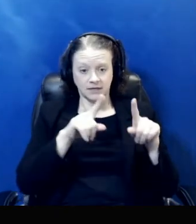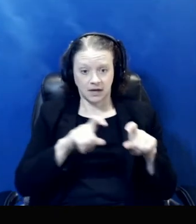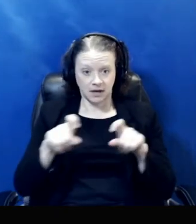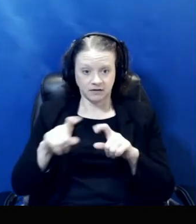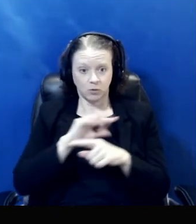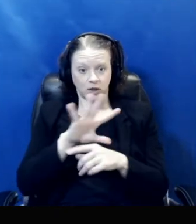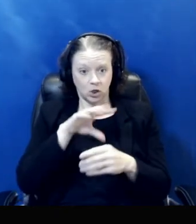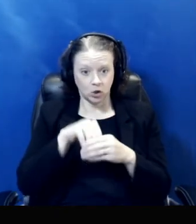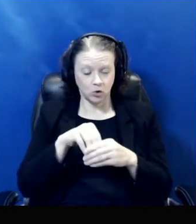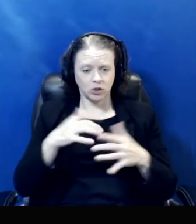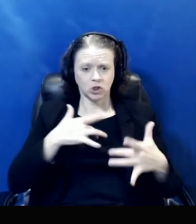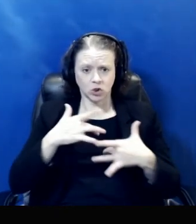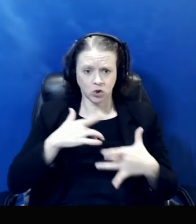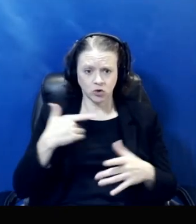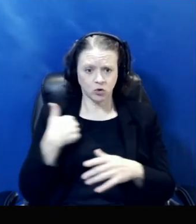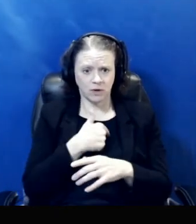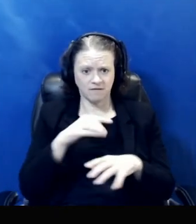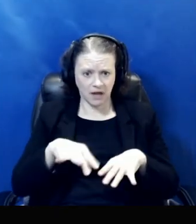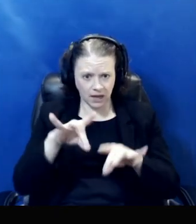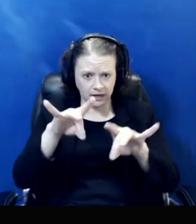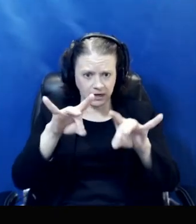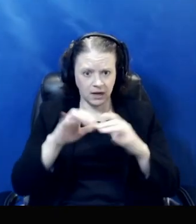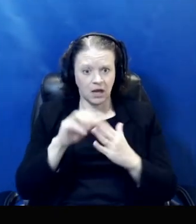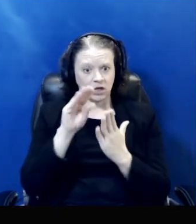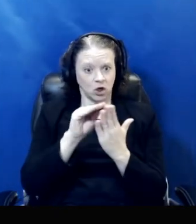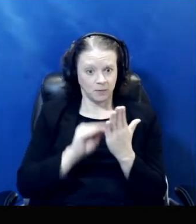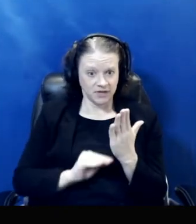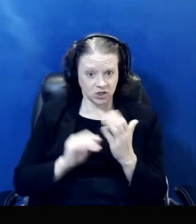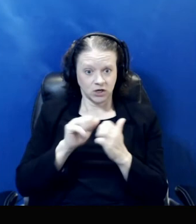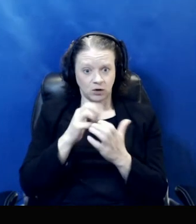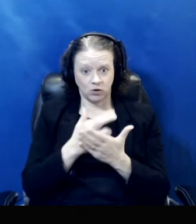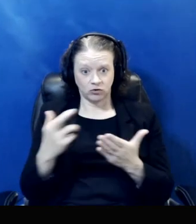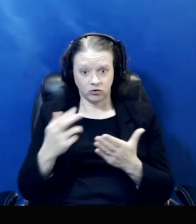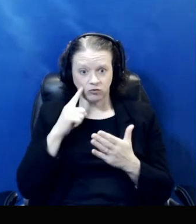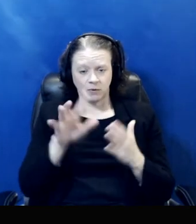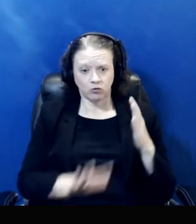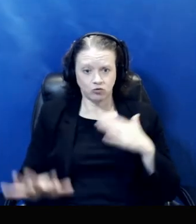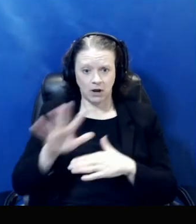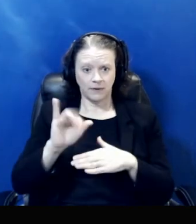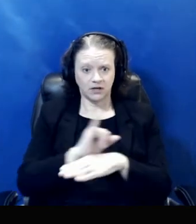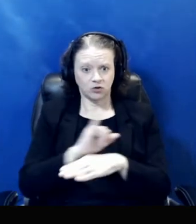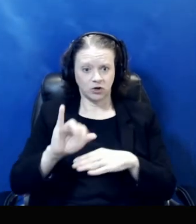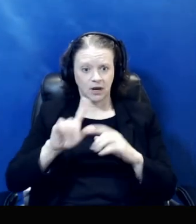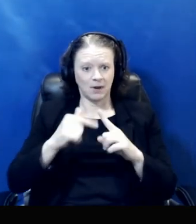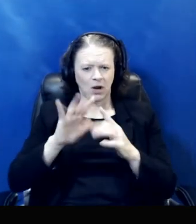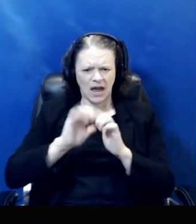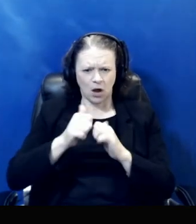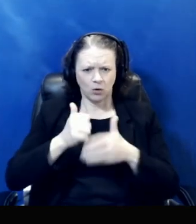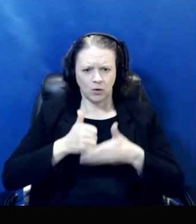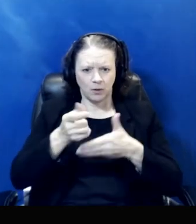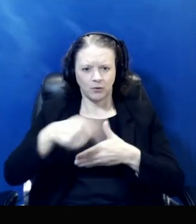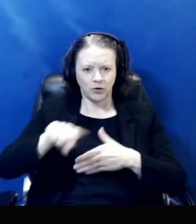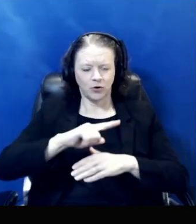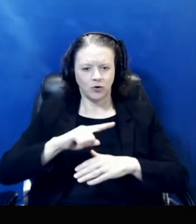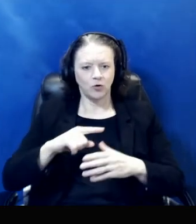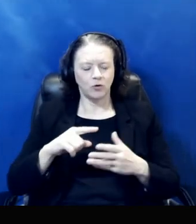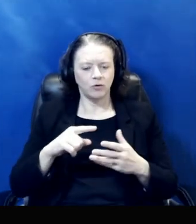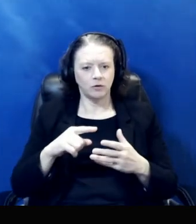the documentation and resources from around the industry on helping you meet your game in terms of your accessibility goals.